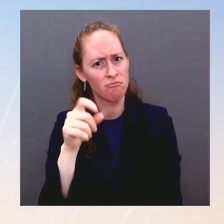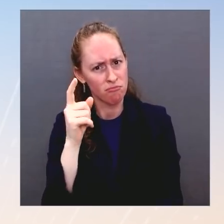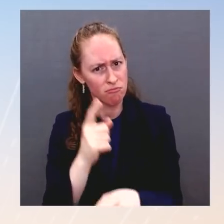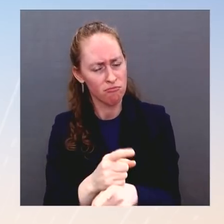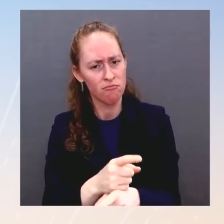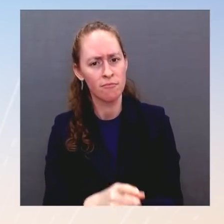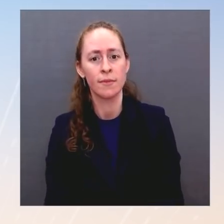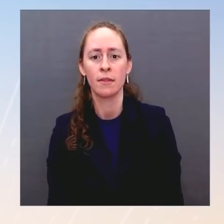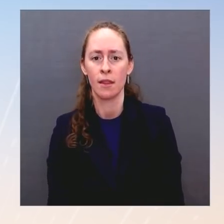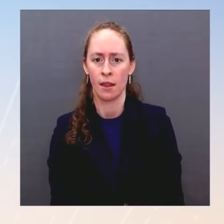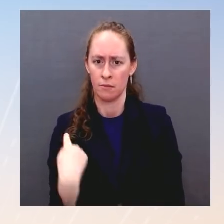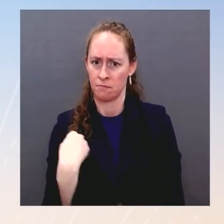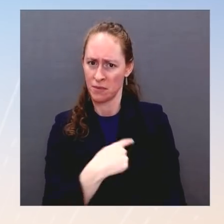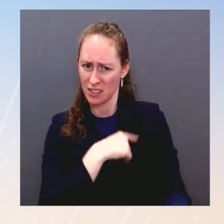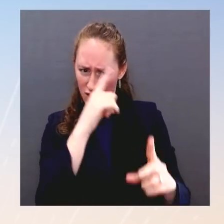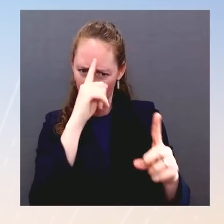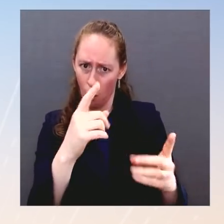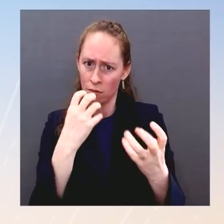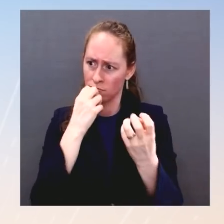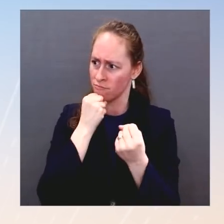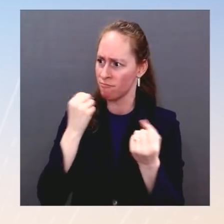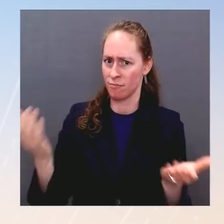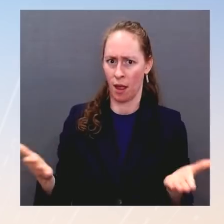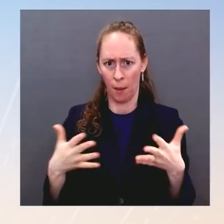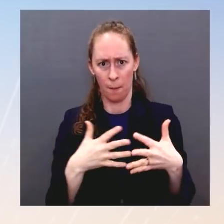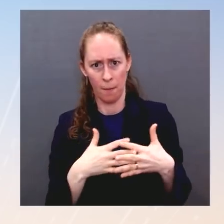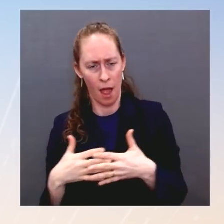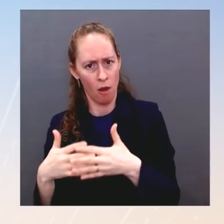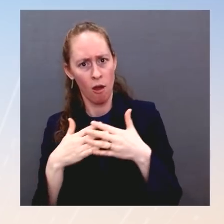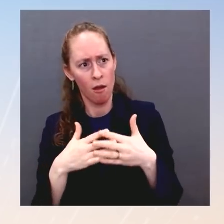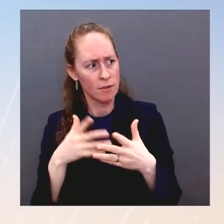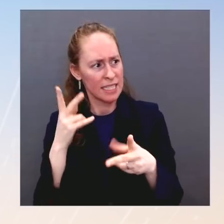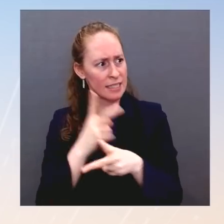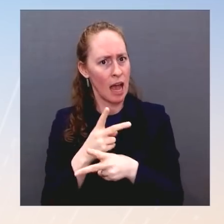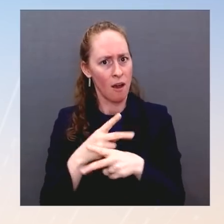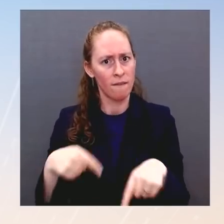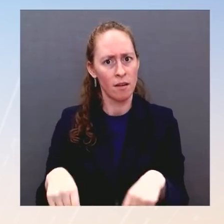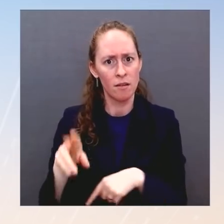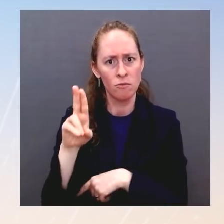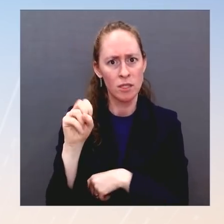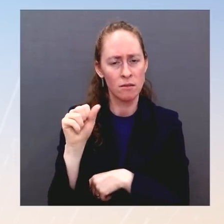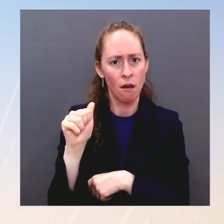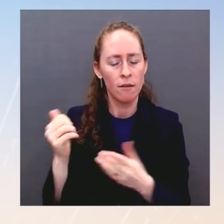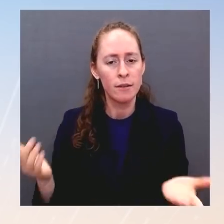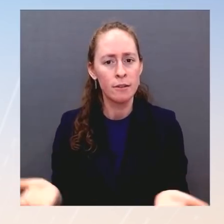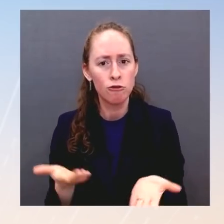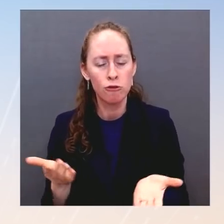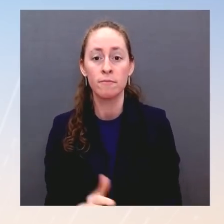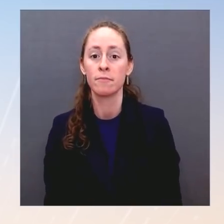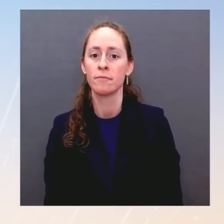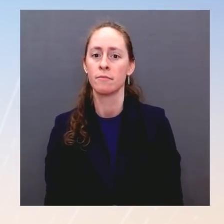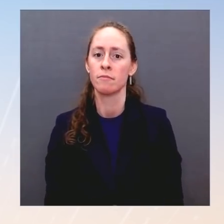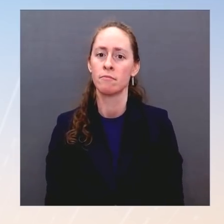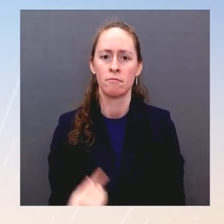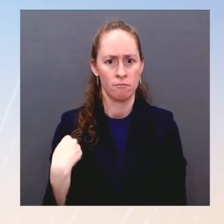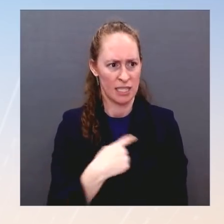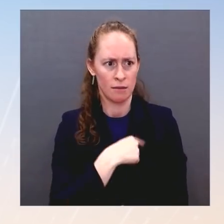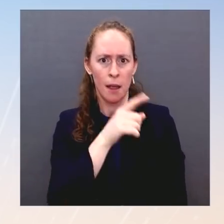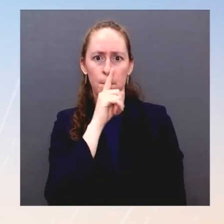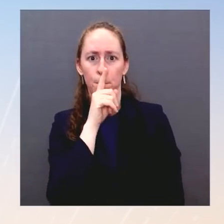And part of that is -- would certainly be reducing Iran's capacity and ability to have a nuclear weapon. I think there's no question about that. Russia is a part of the P5+1.